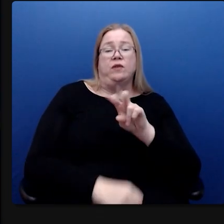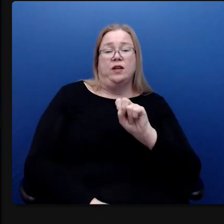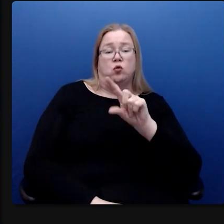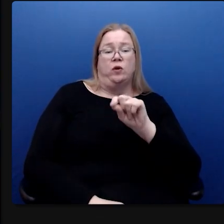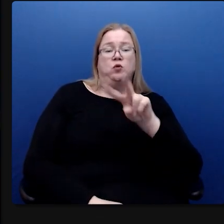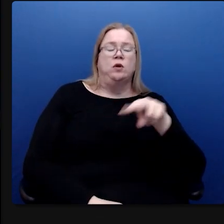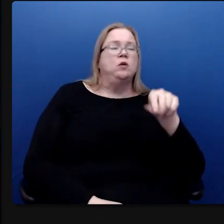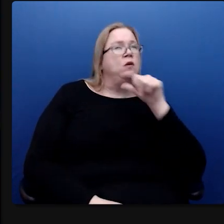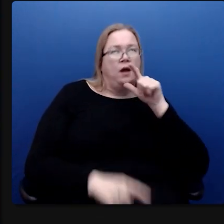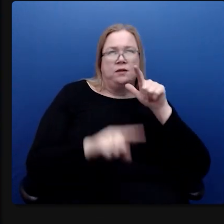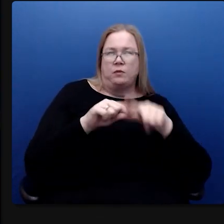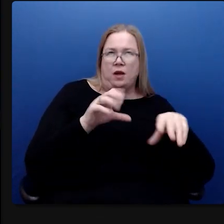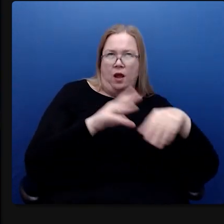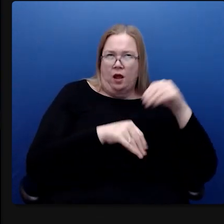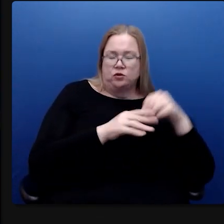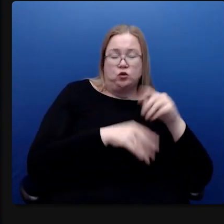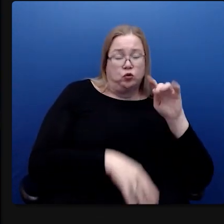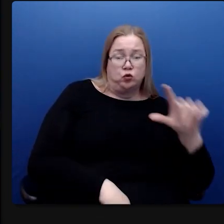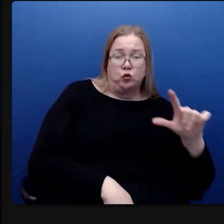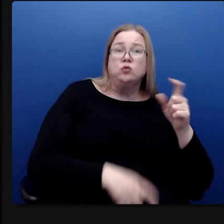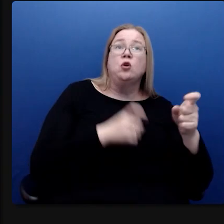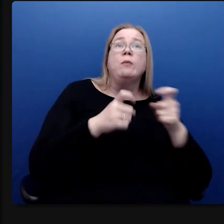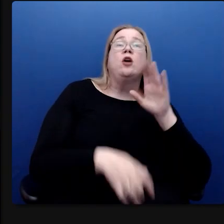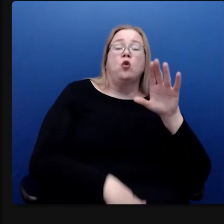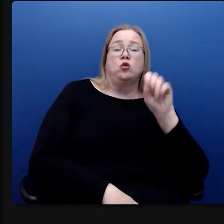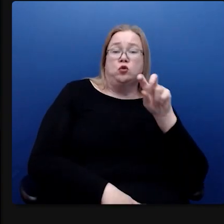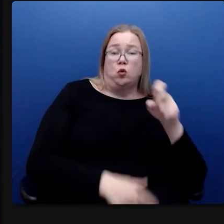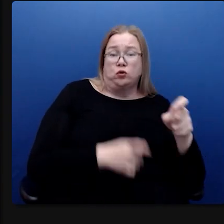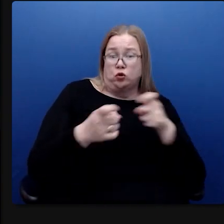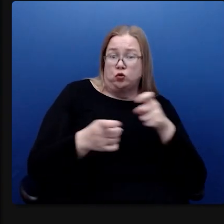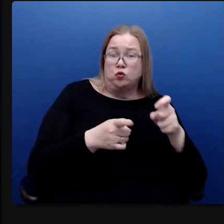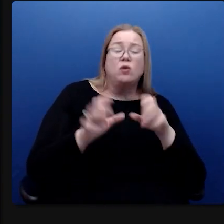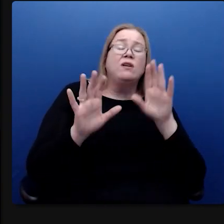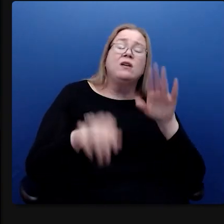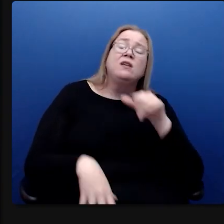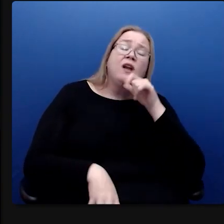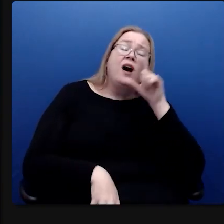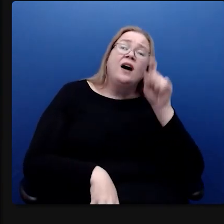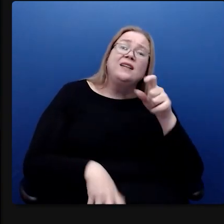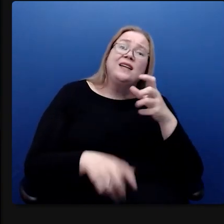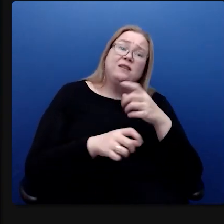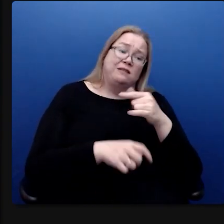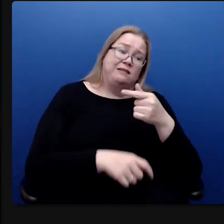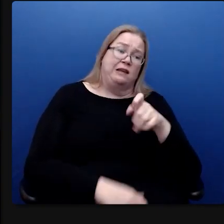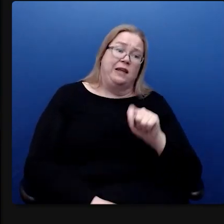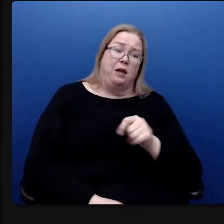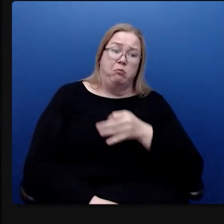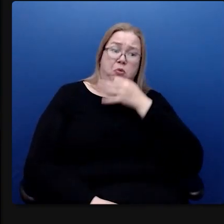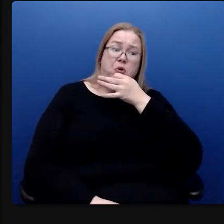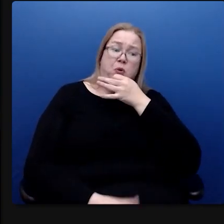You no longer need to rely on external tools to manage your source control, nor need to be a Git expert